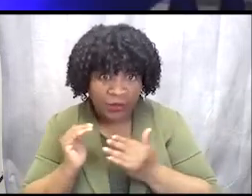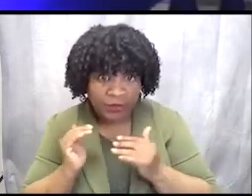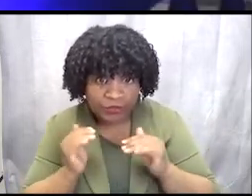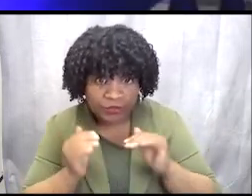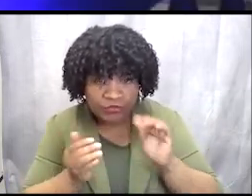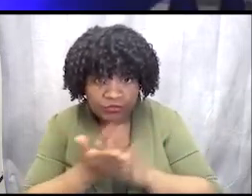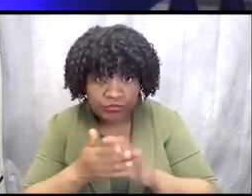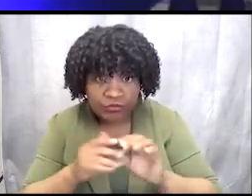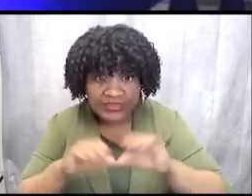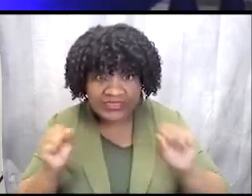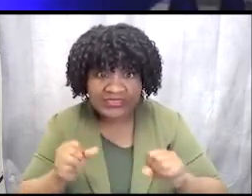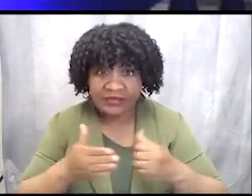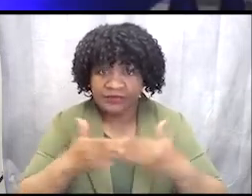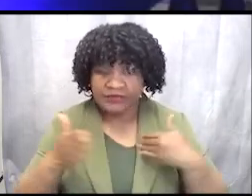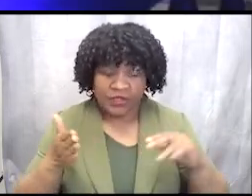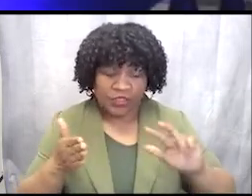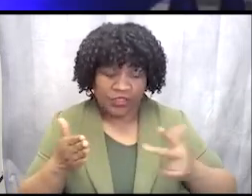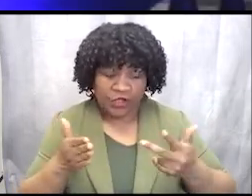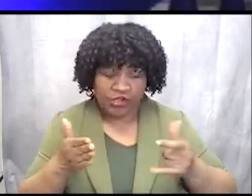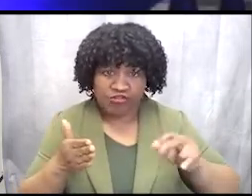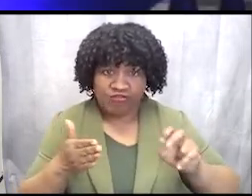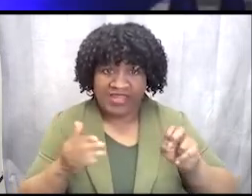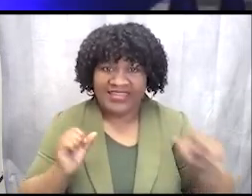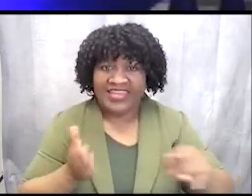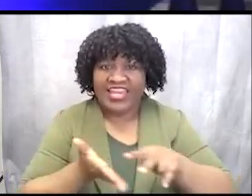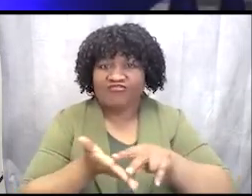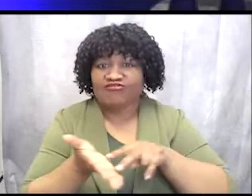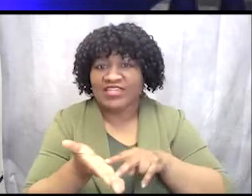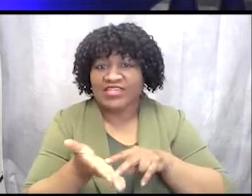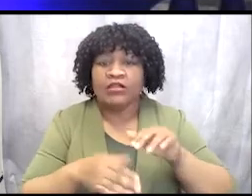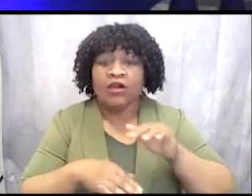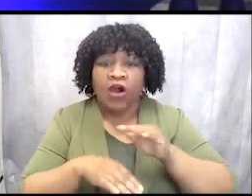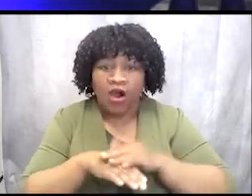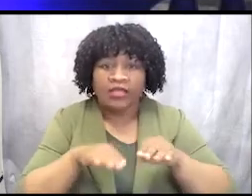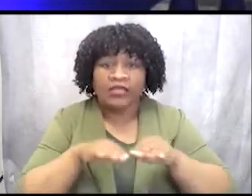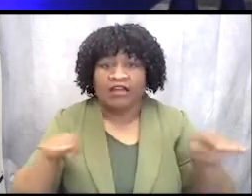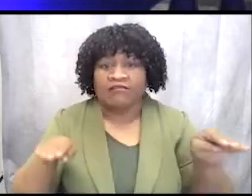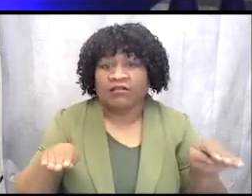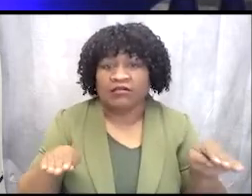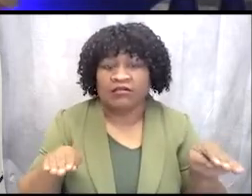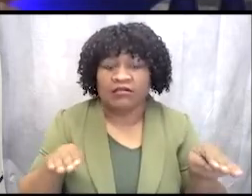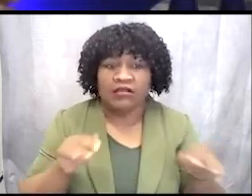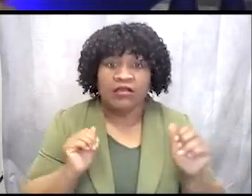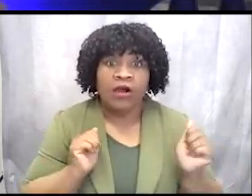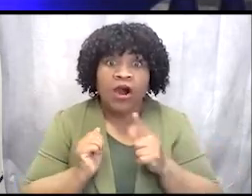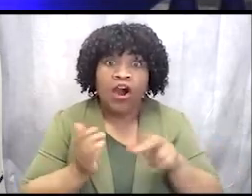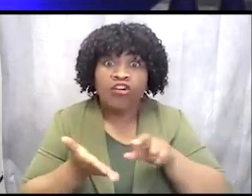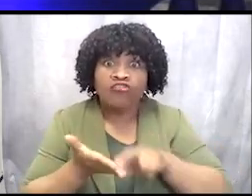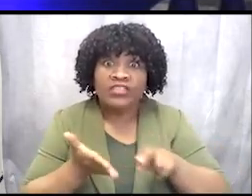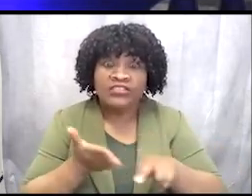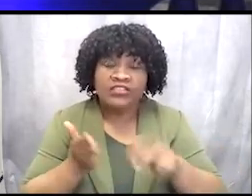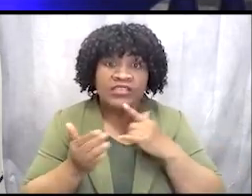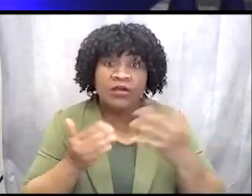no later than the third grade can read on grade level. Because all of the research